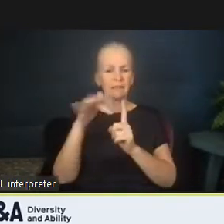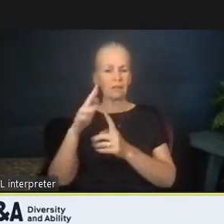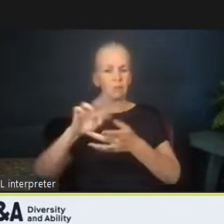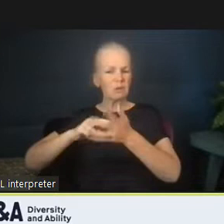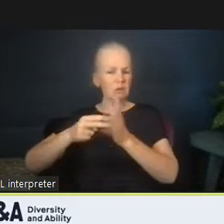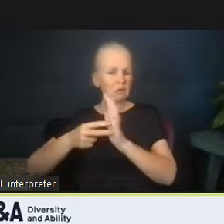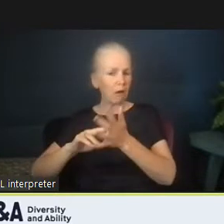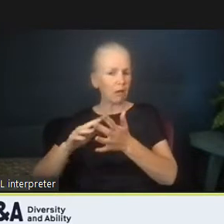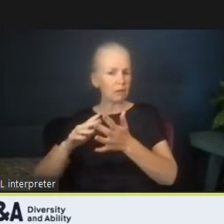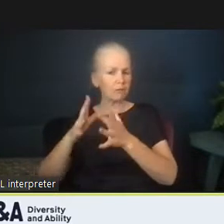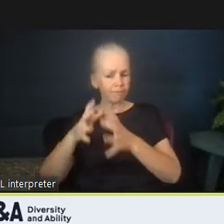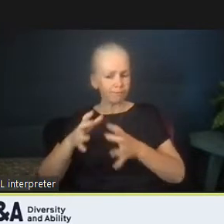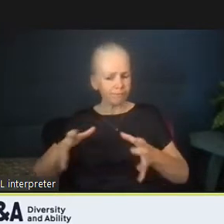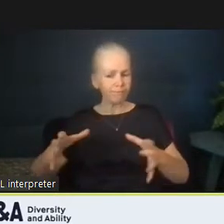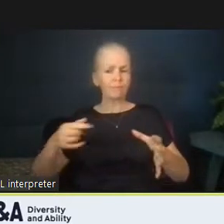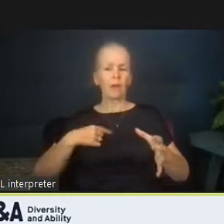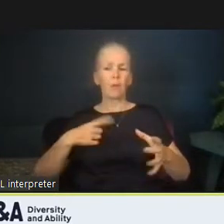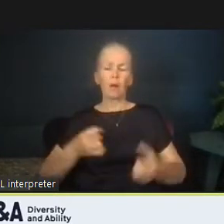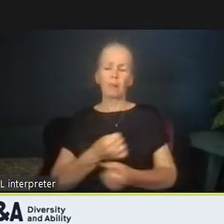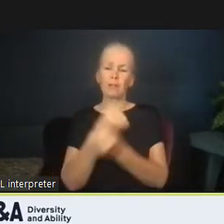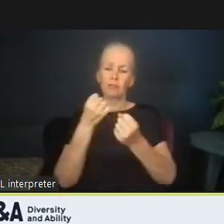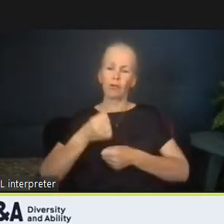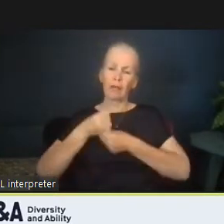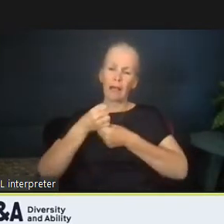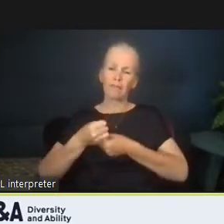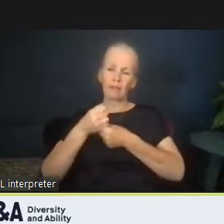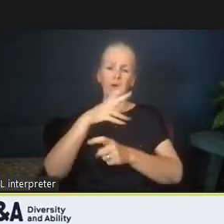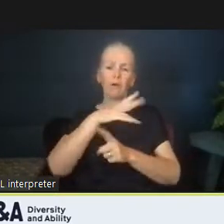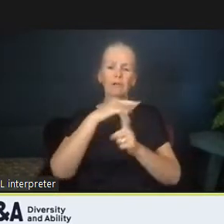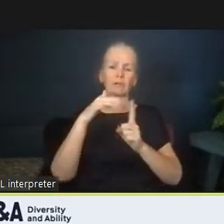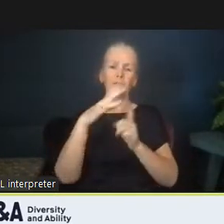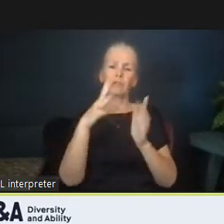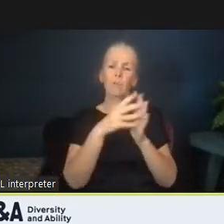And the reason why I'm such a strong advocate of the Social Model is because it's not often taught.